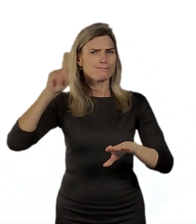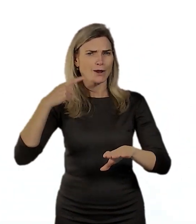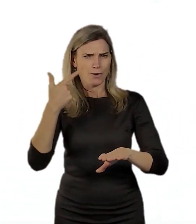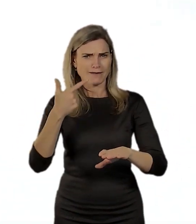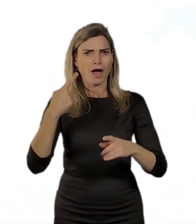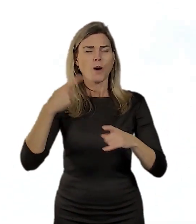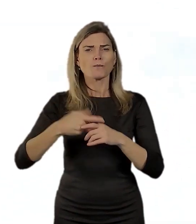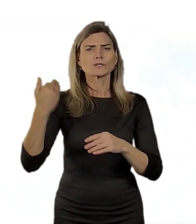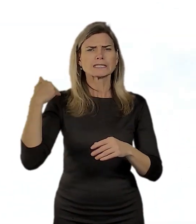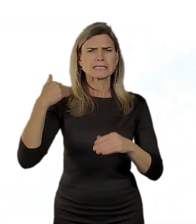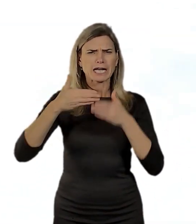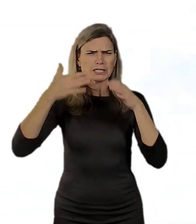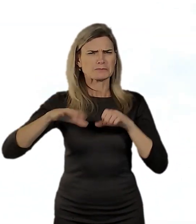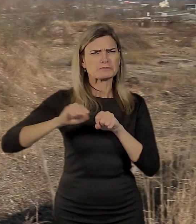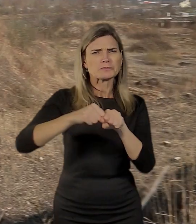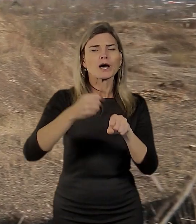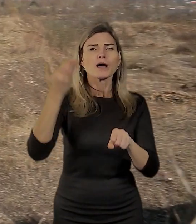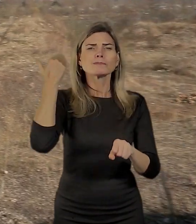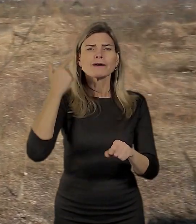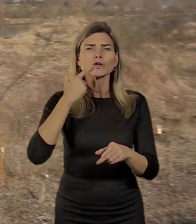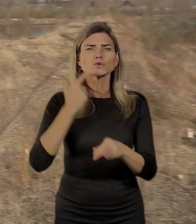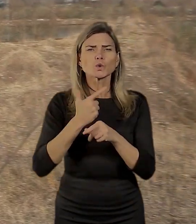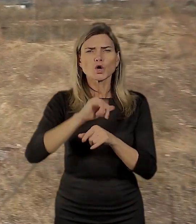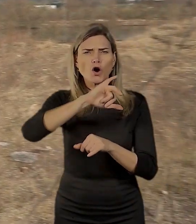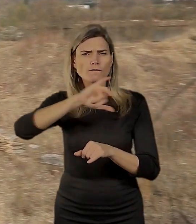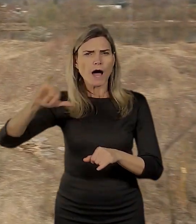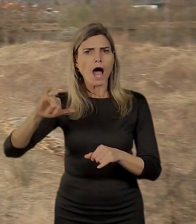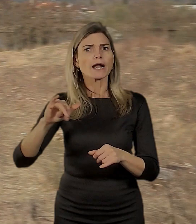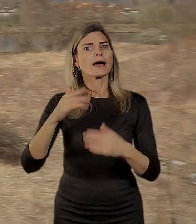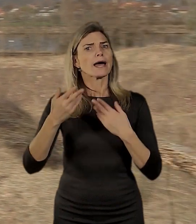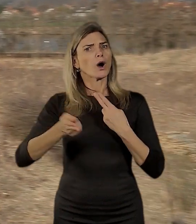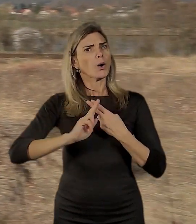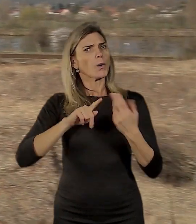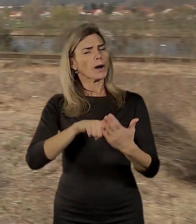Given the importance of the land for the entire locality, Skanska approached the project planning process